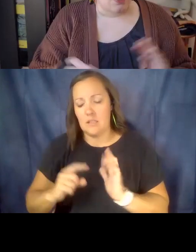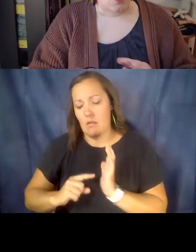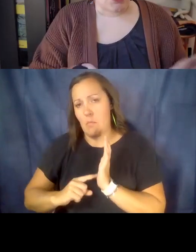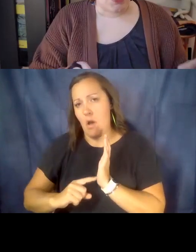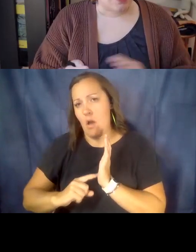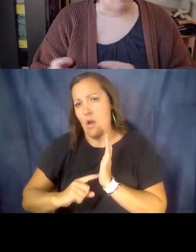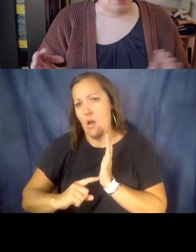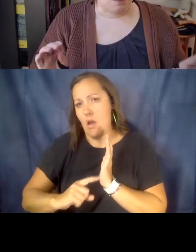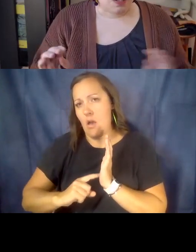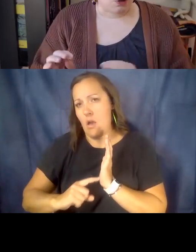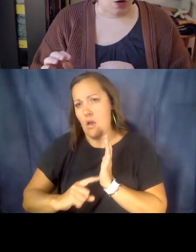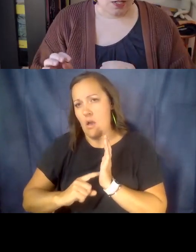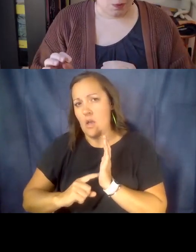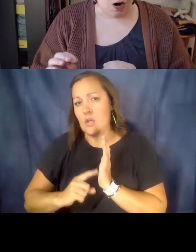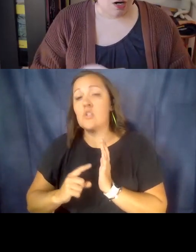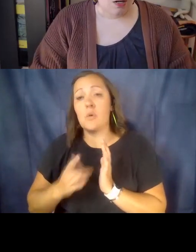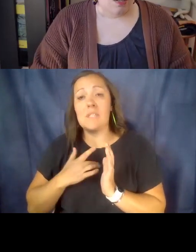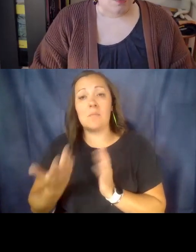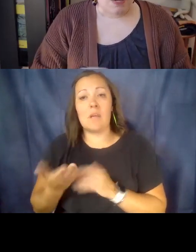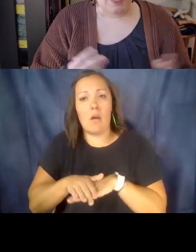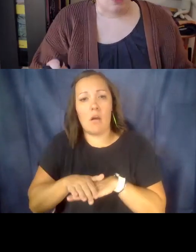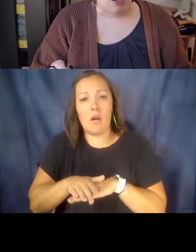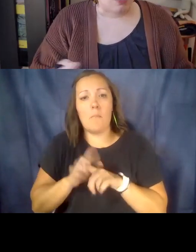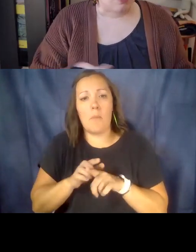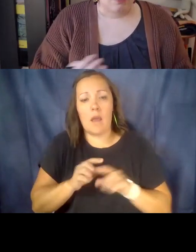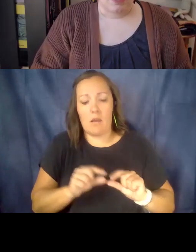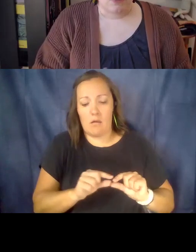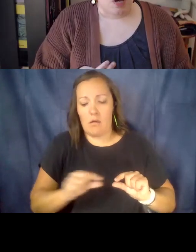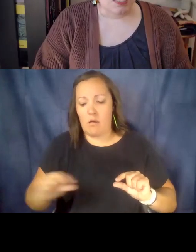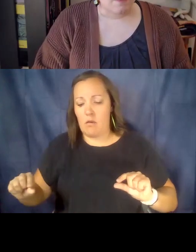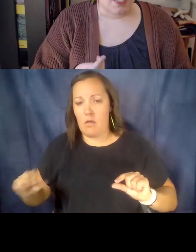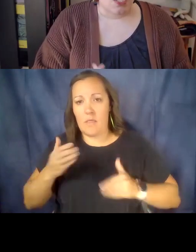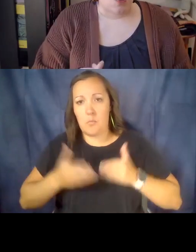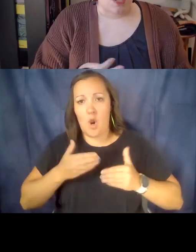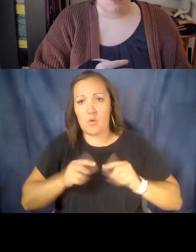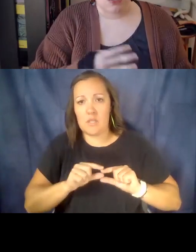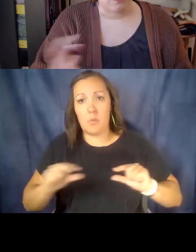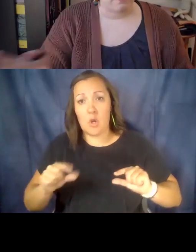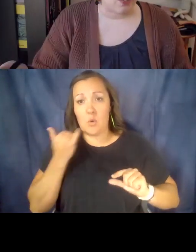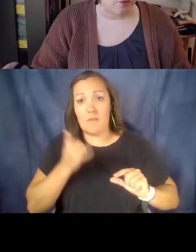so it actually gets covered up by their progress bar, if you pause the video and how much you